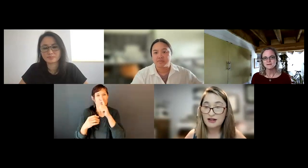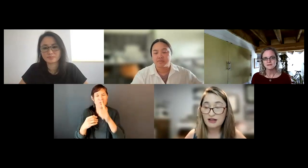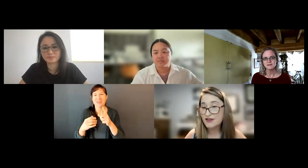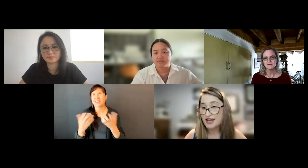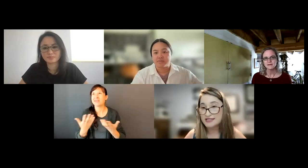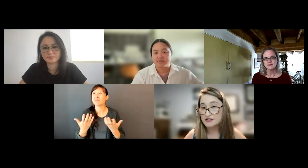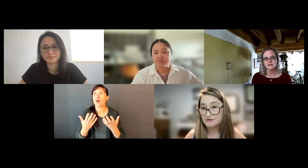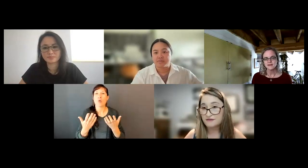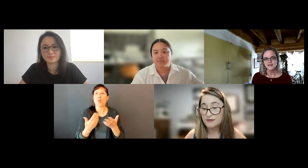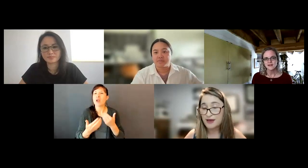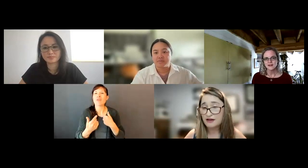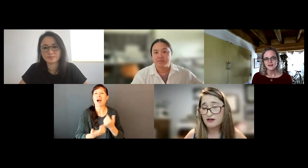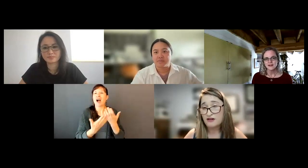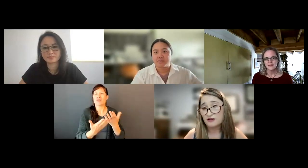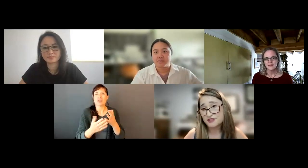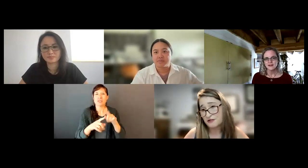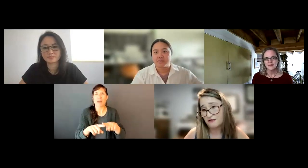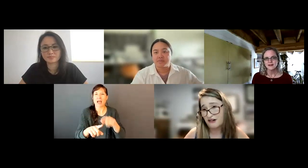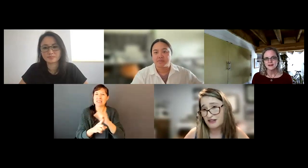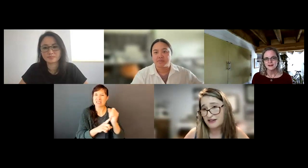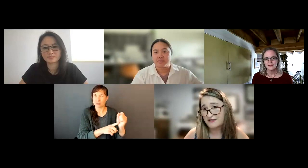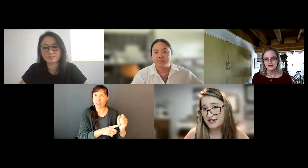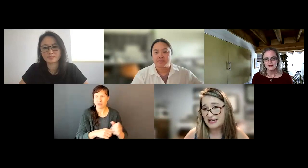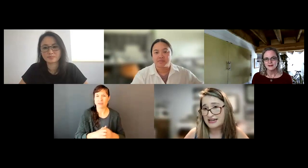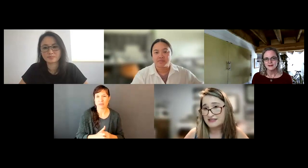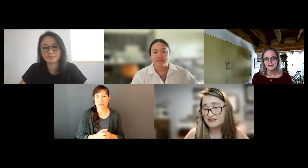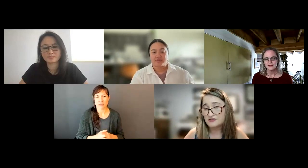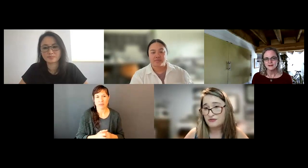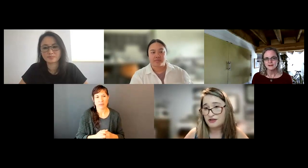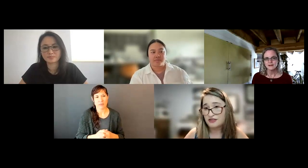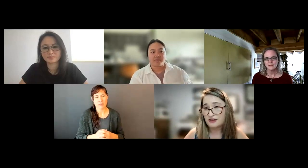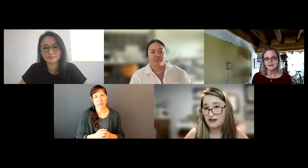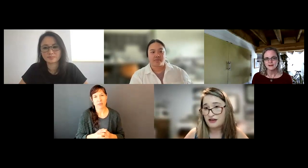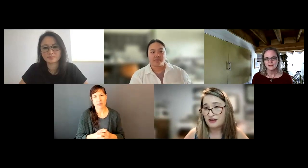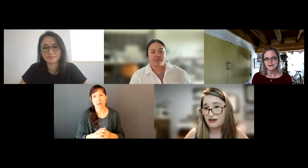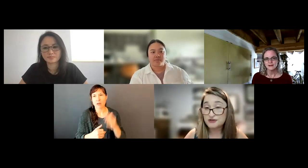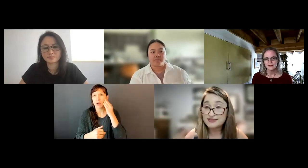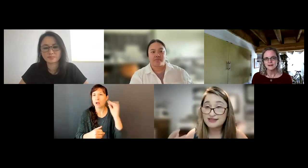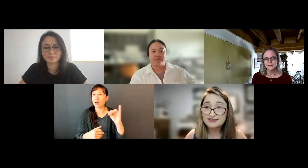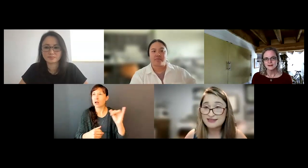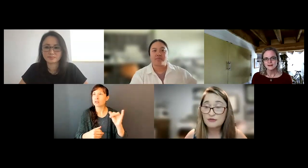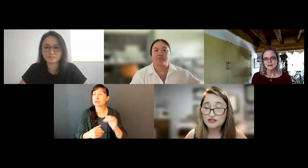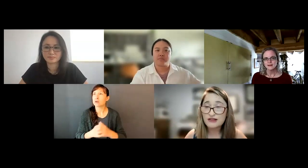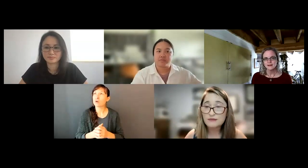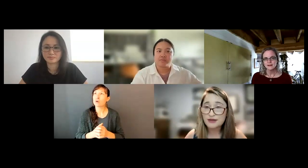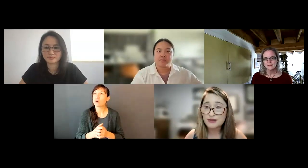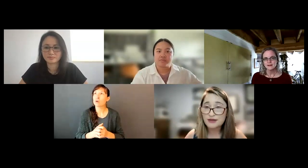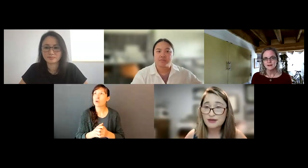and a lot of it had to do with feedback. Also a lot of it had to do with my strengths is they were developing.